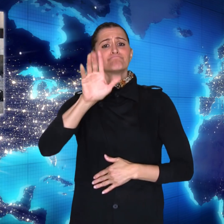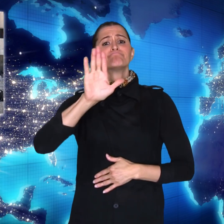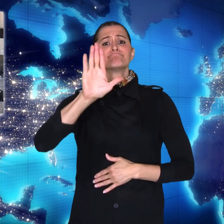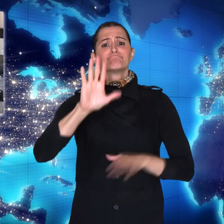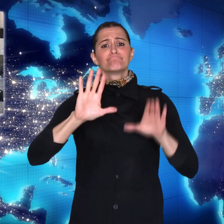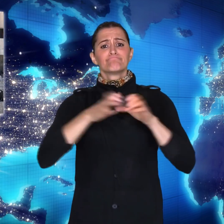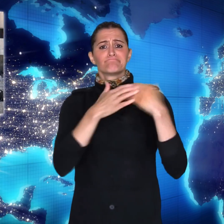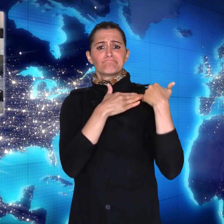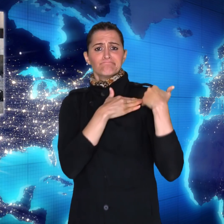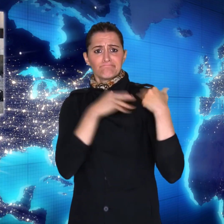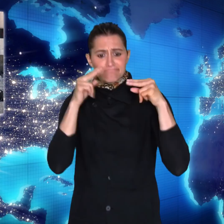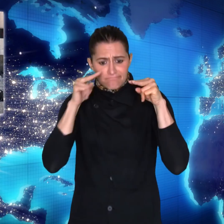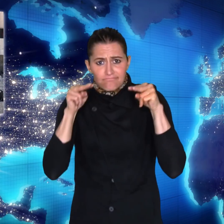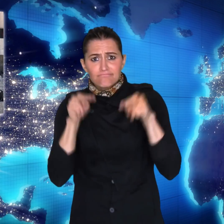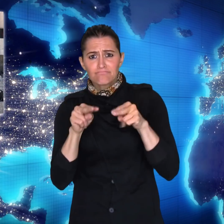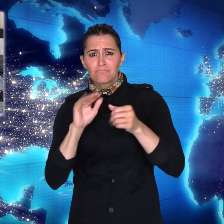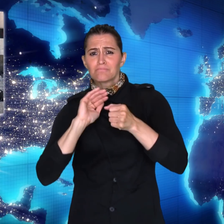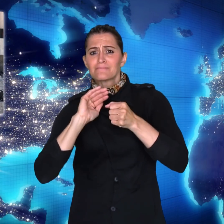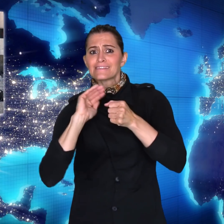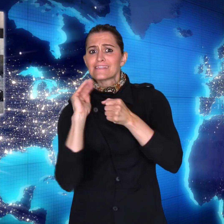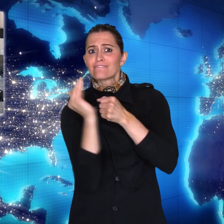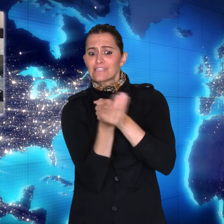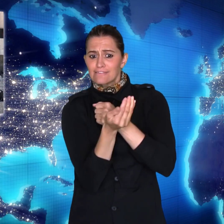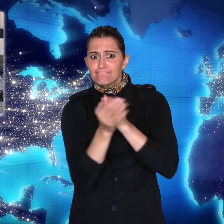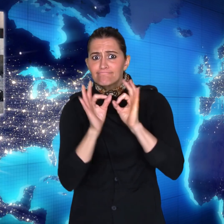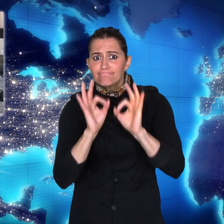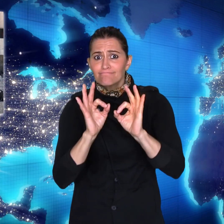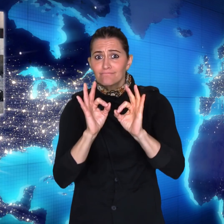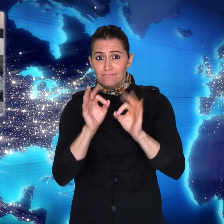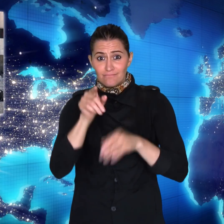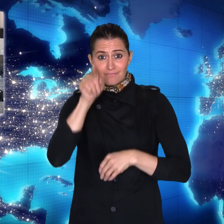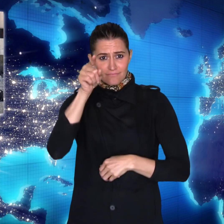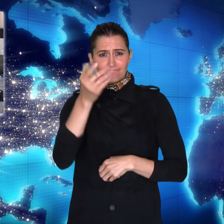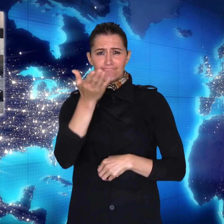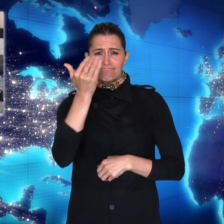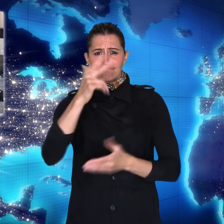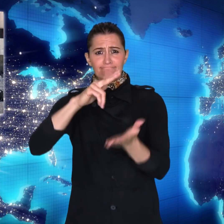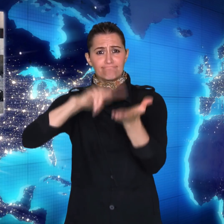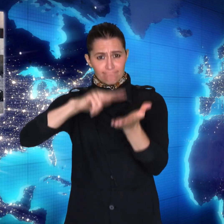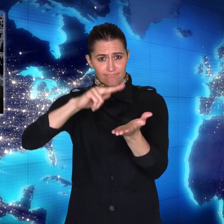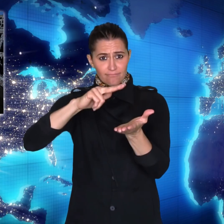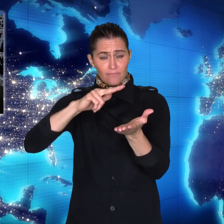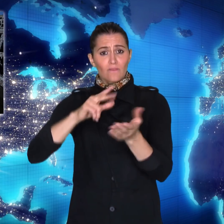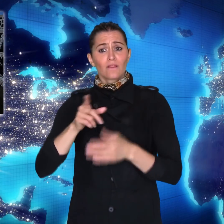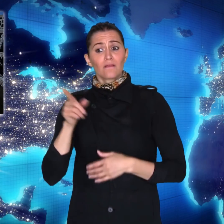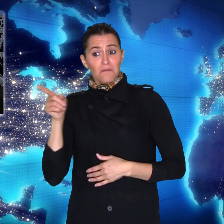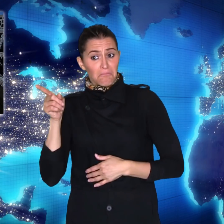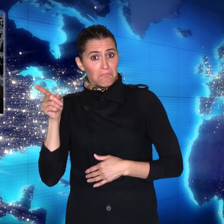22 witnesses for the inspectors.